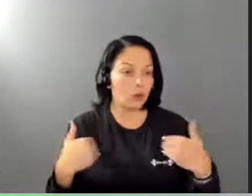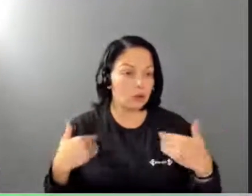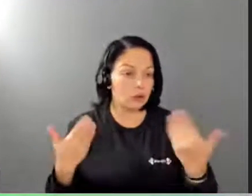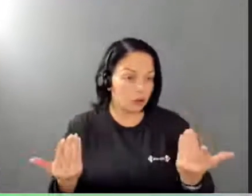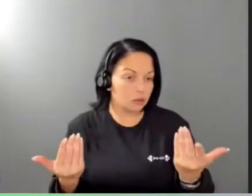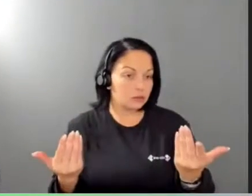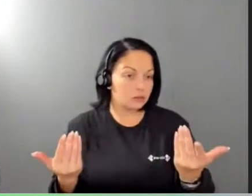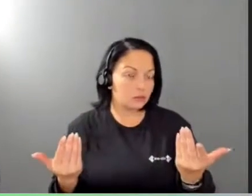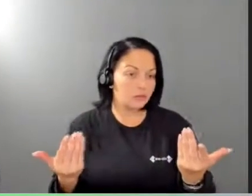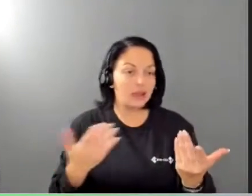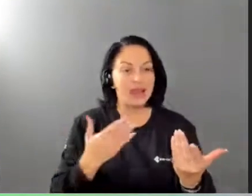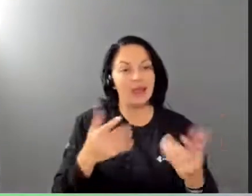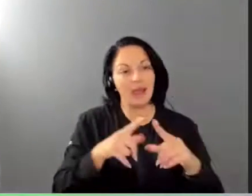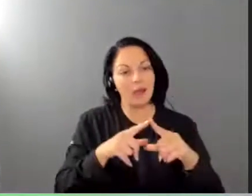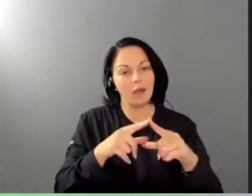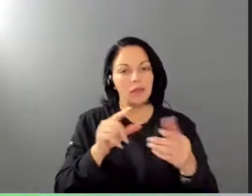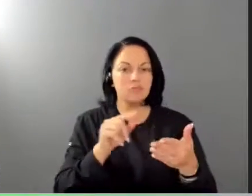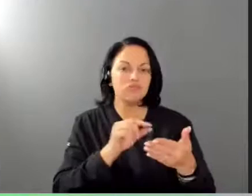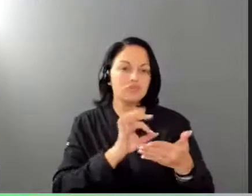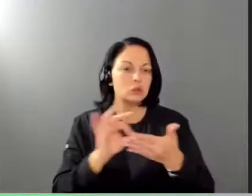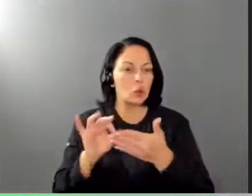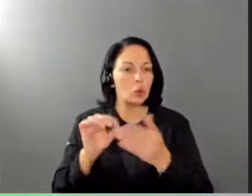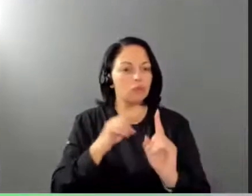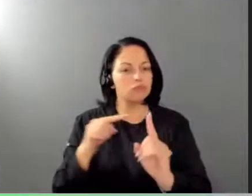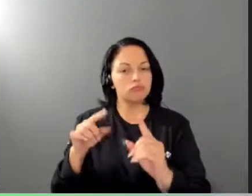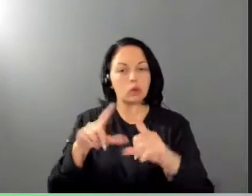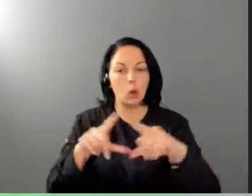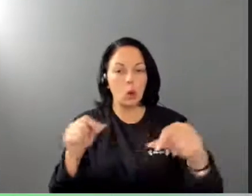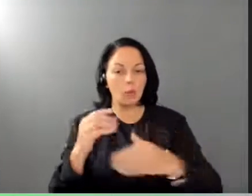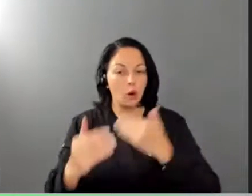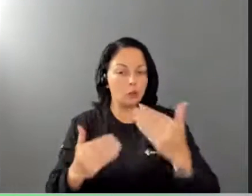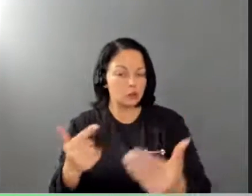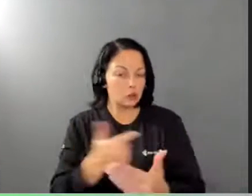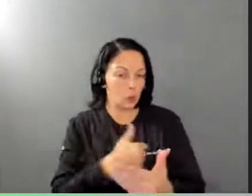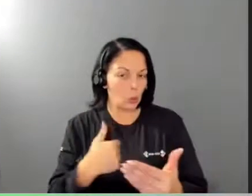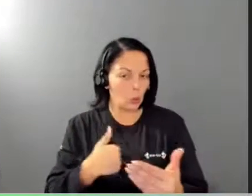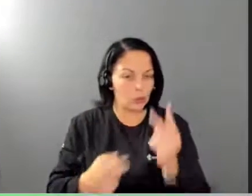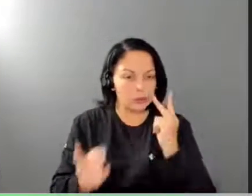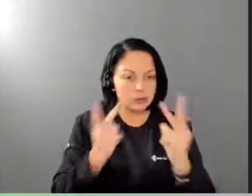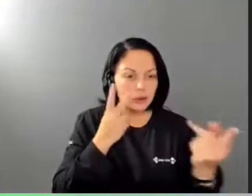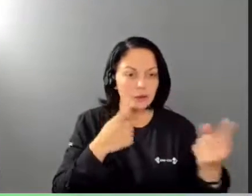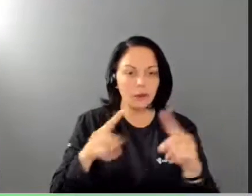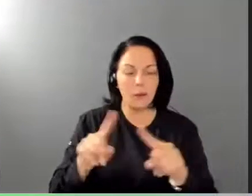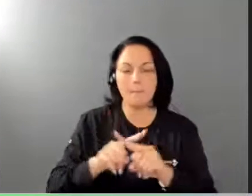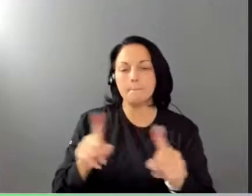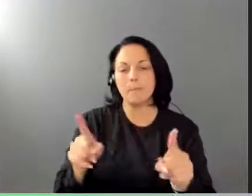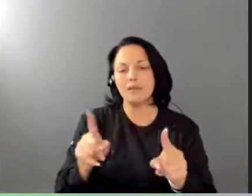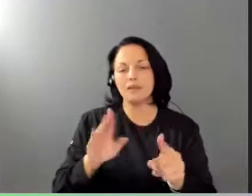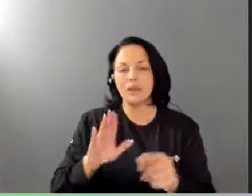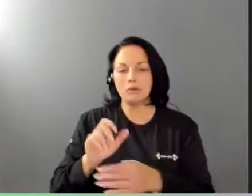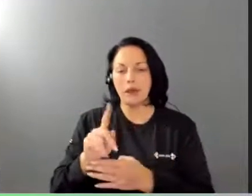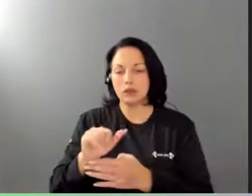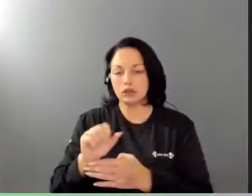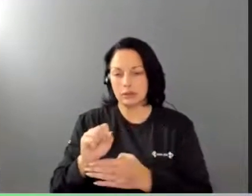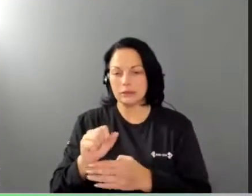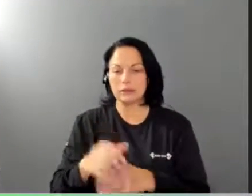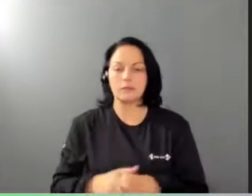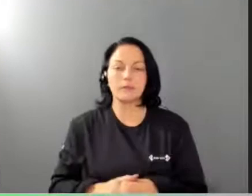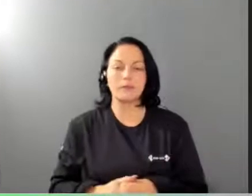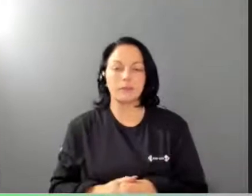documentation or consider an alternative rule. So obviously if we're young ish in this kind of progress process so